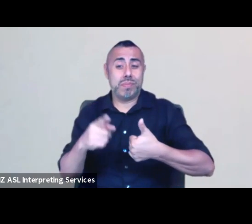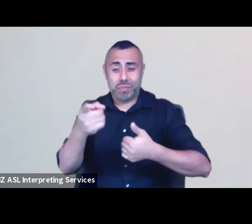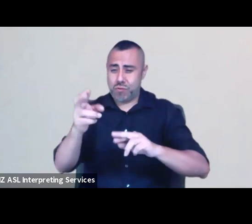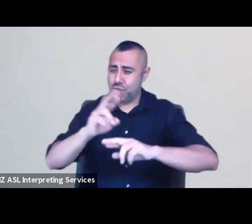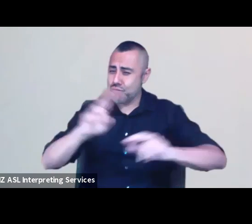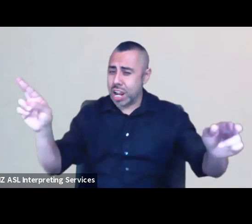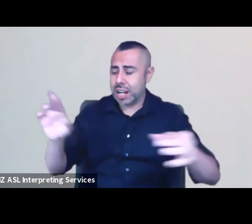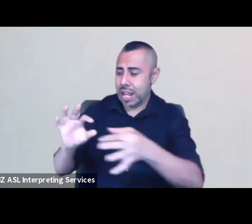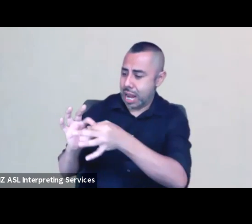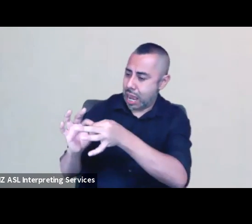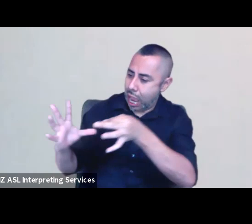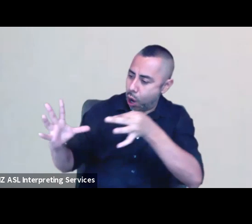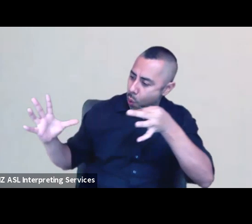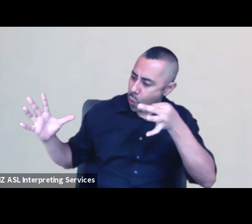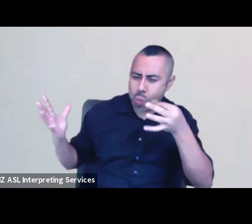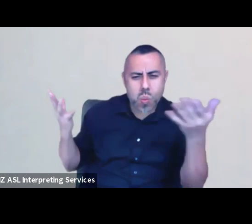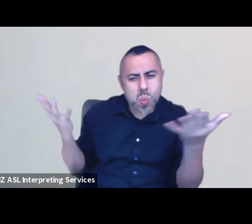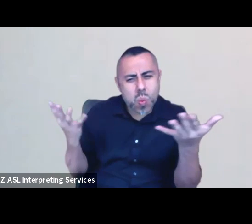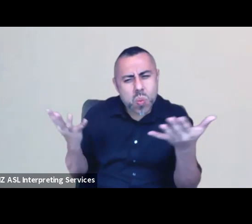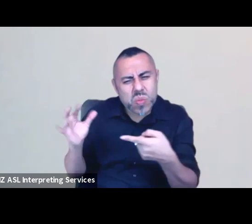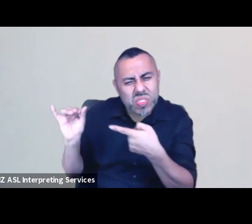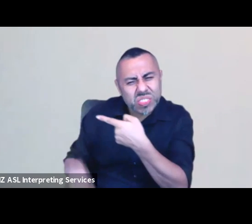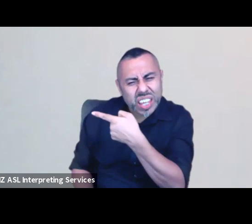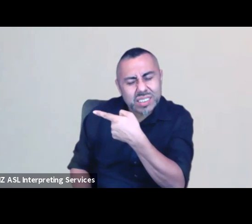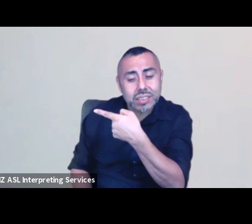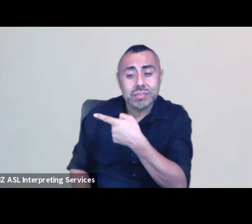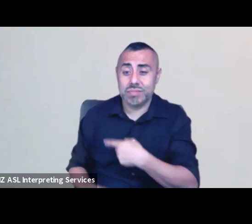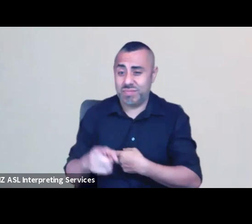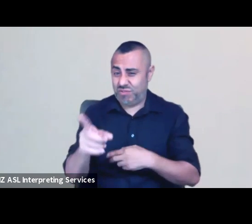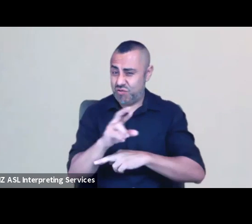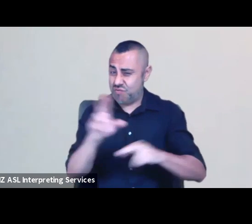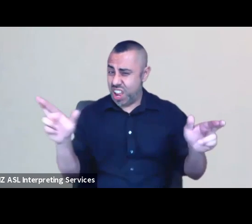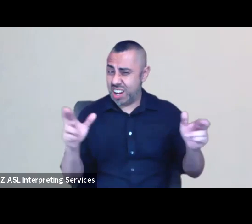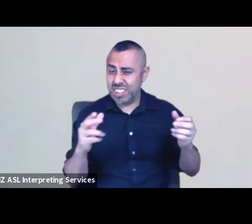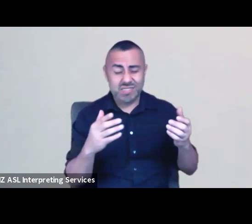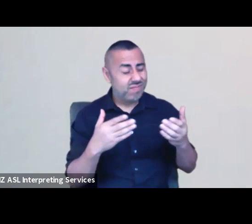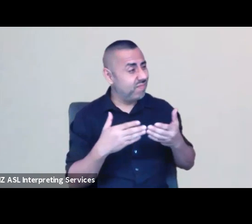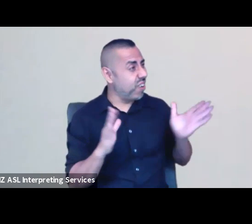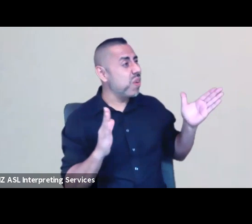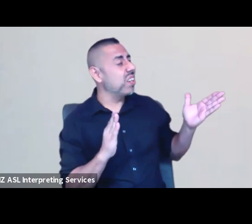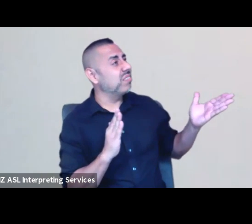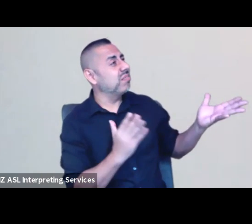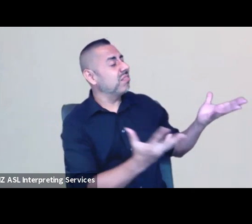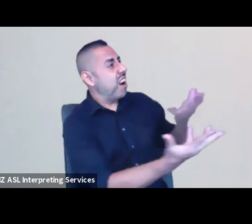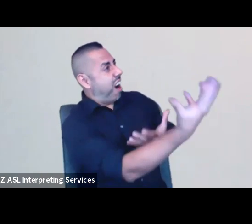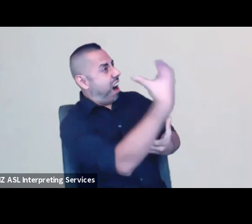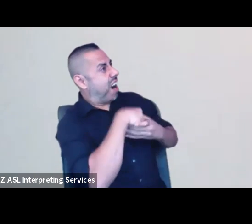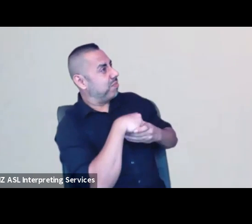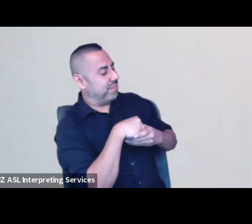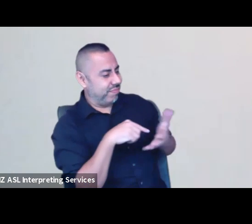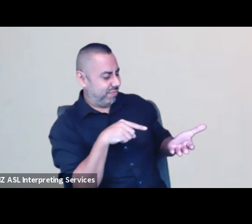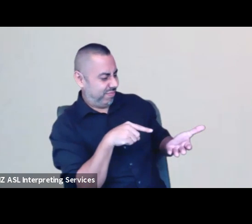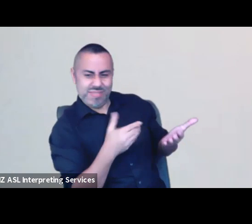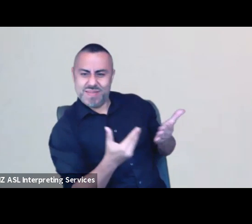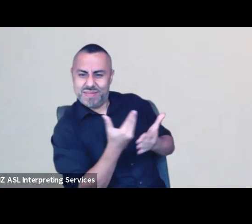And what would you like to be poured into you? So, yeah, just inviting us into this call